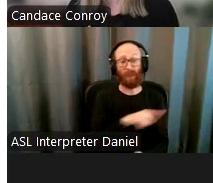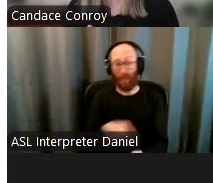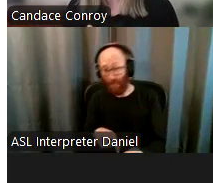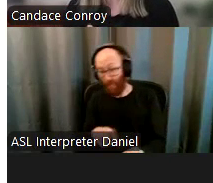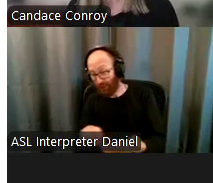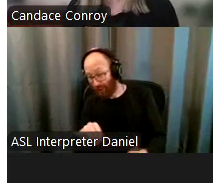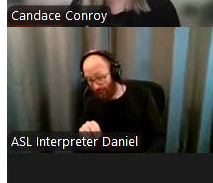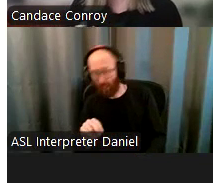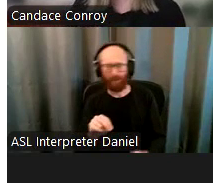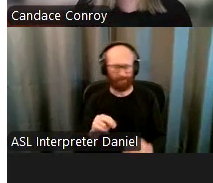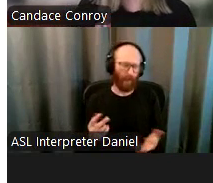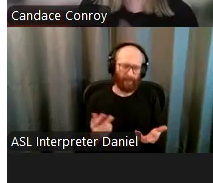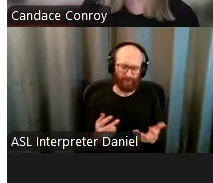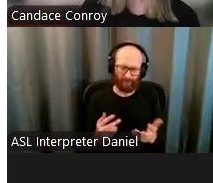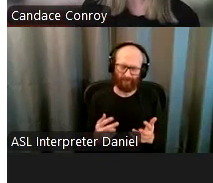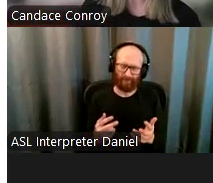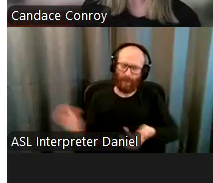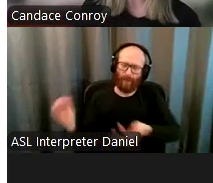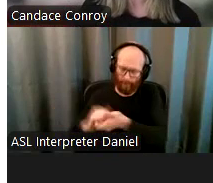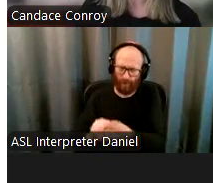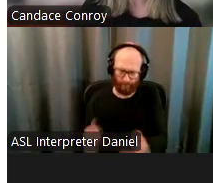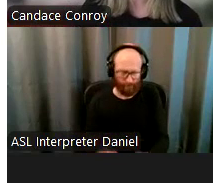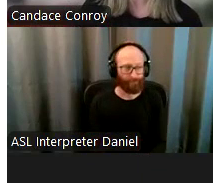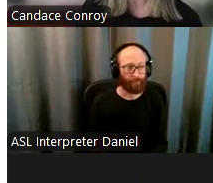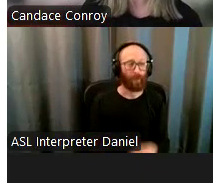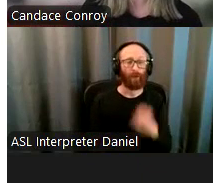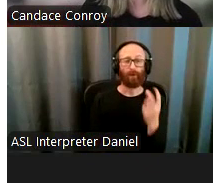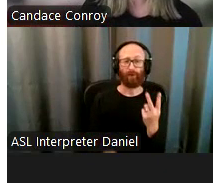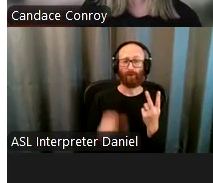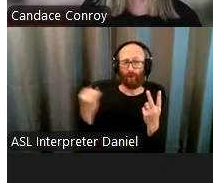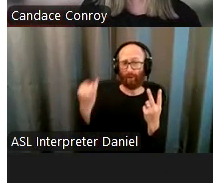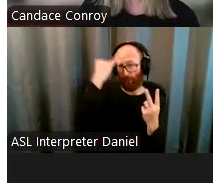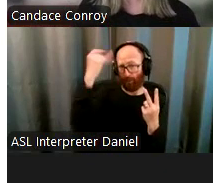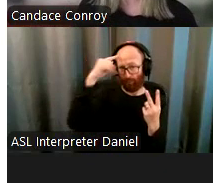collaborate together. Two other ideas specific to this lesson plan - one is giving